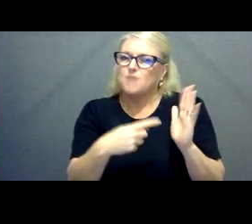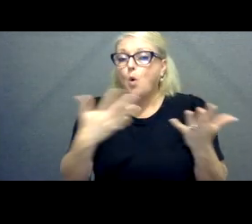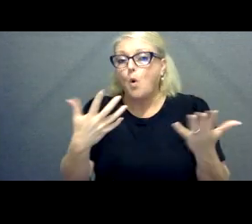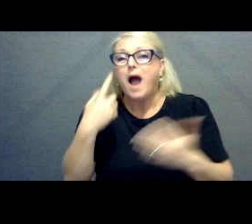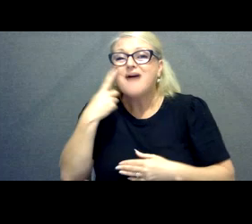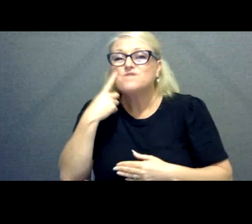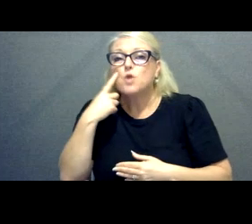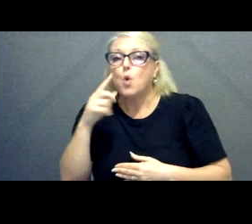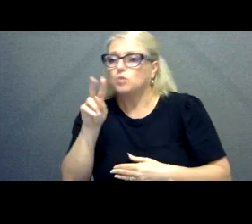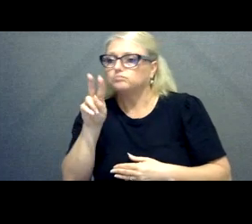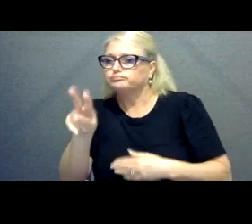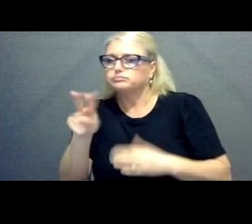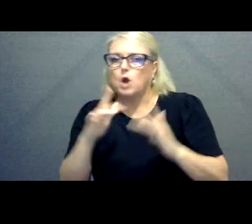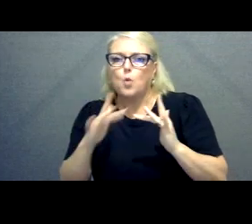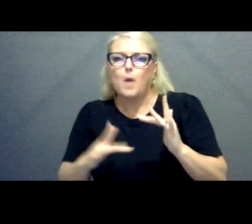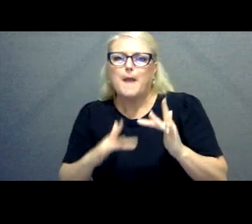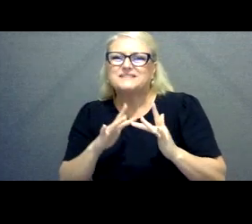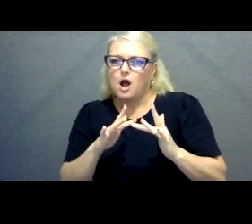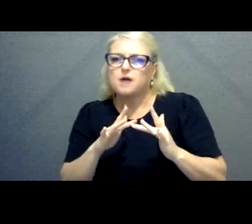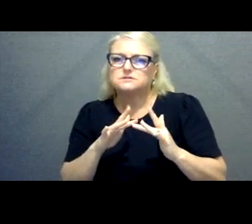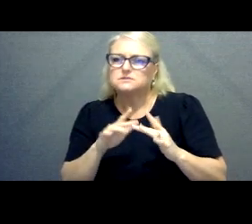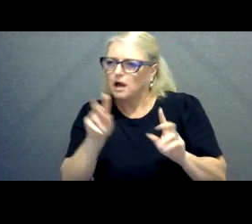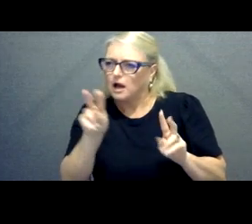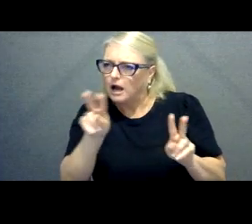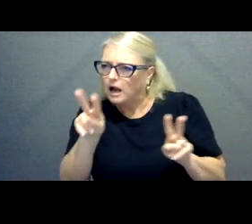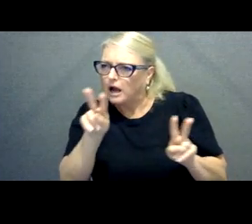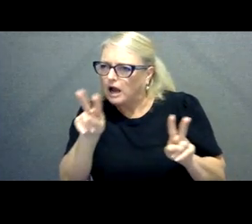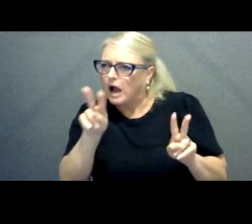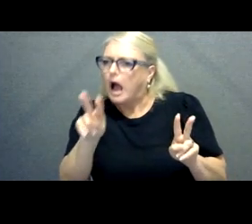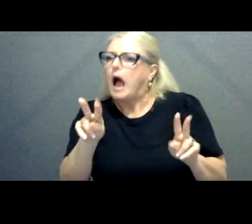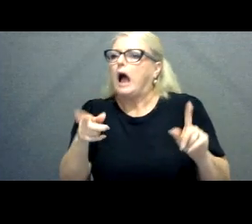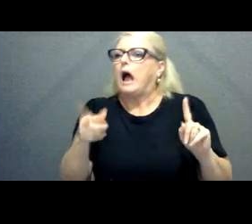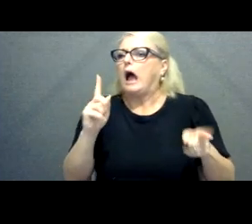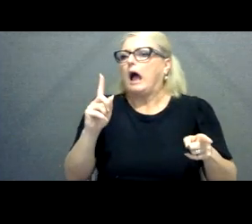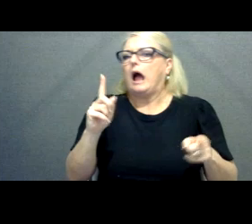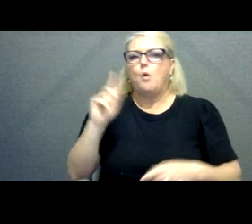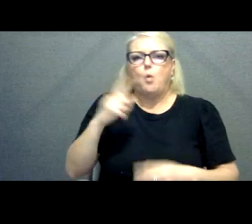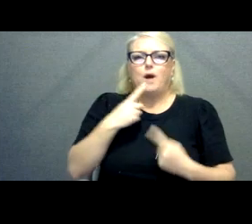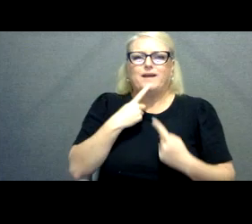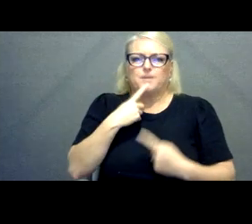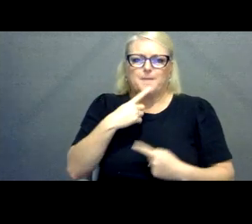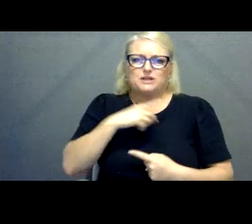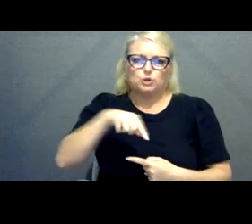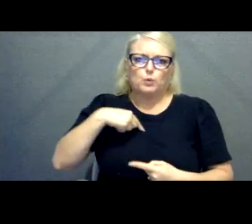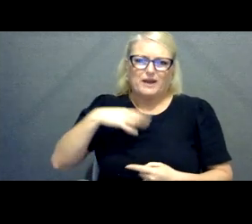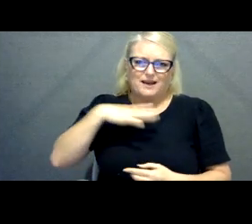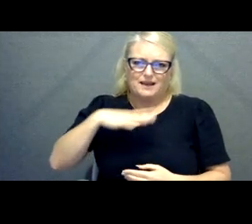it provides all of the information you need to know about what we what we look at um but how does